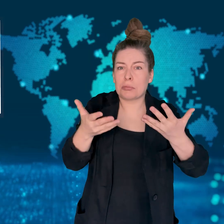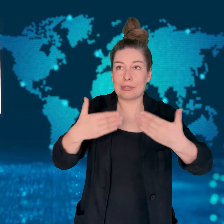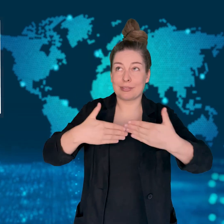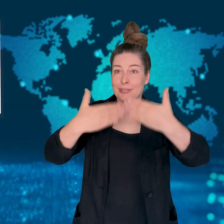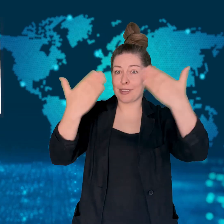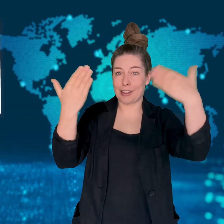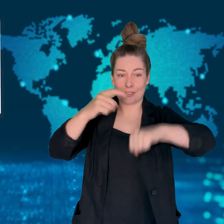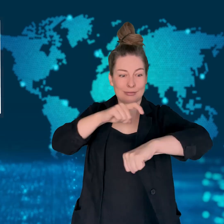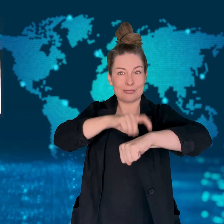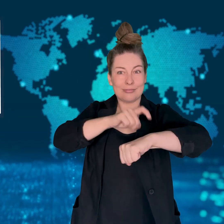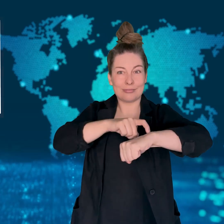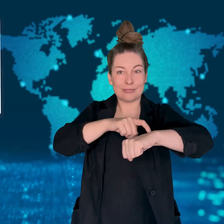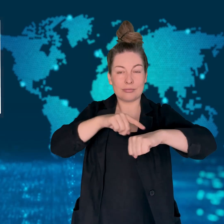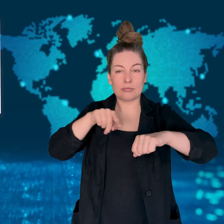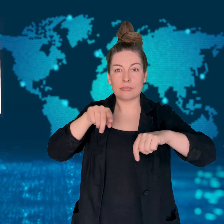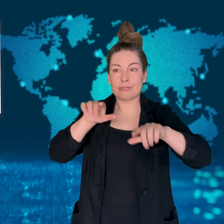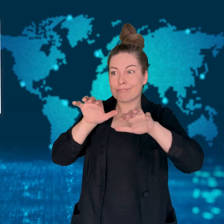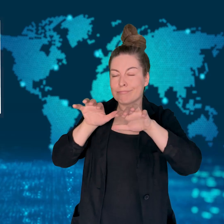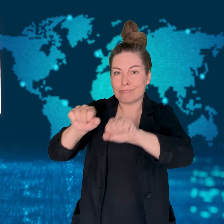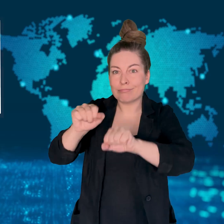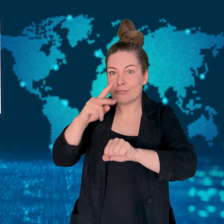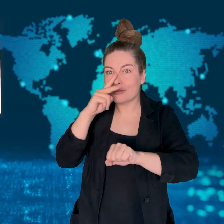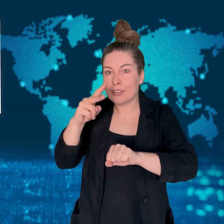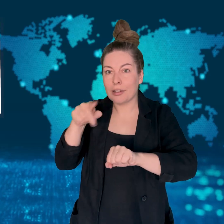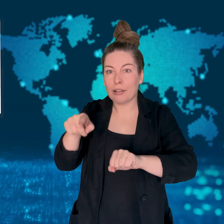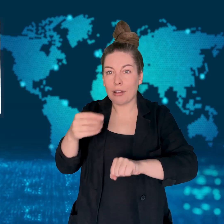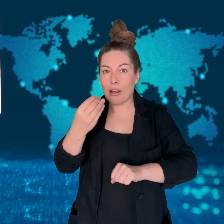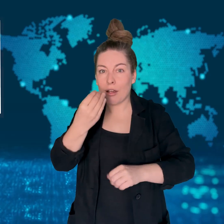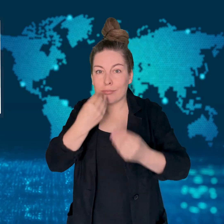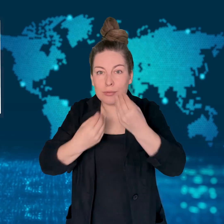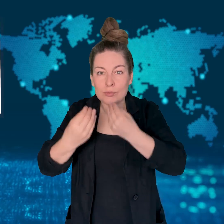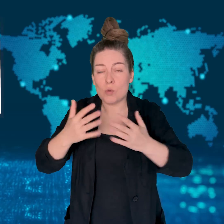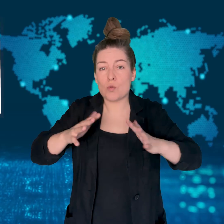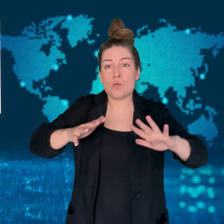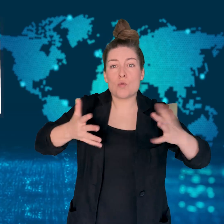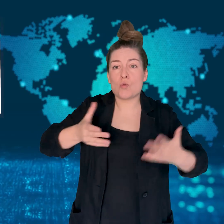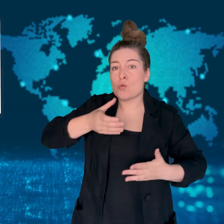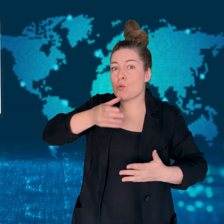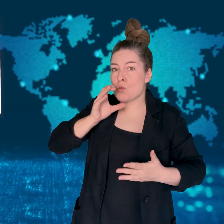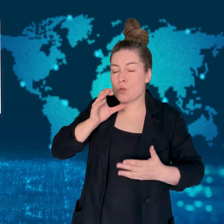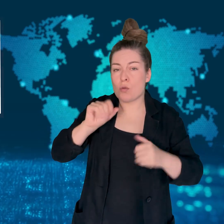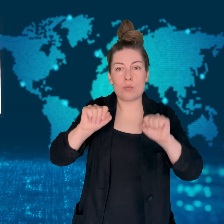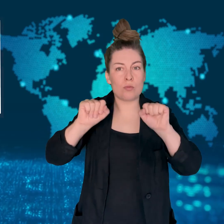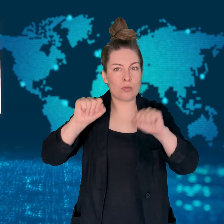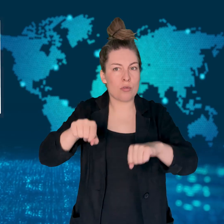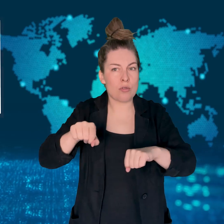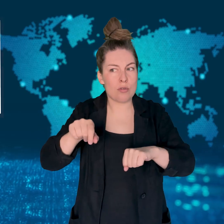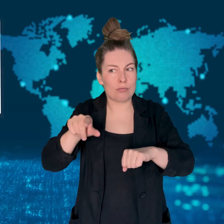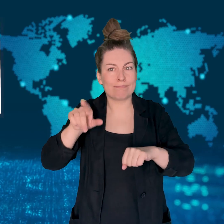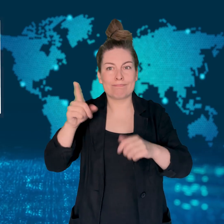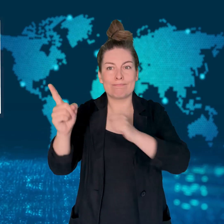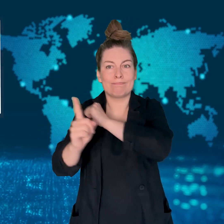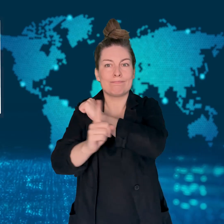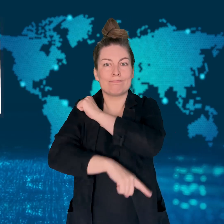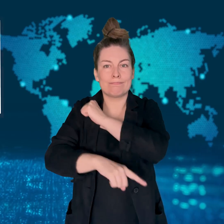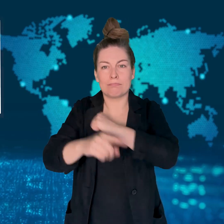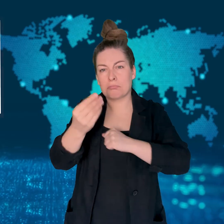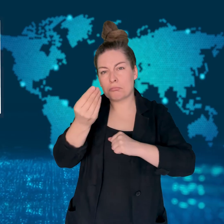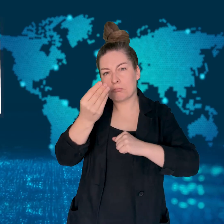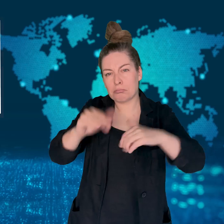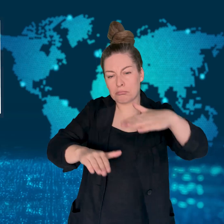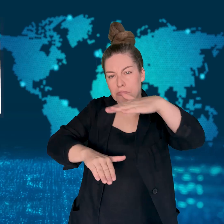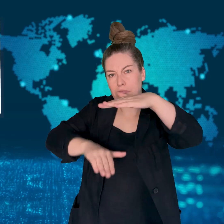Some schools have closed their eating areas so that food is not available to students.